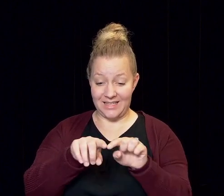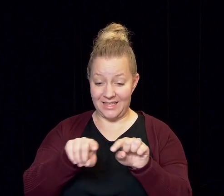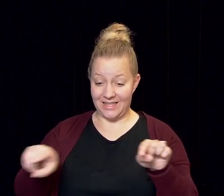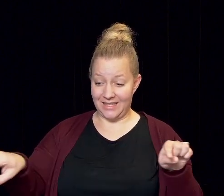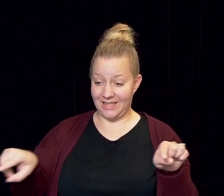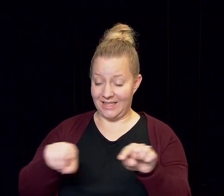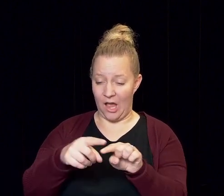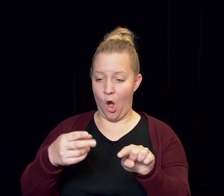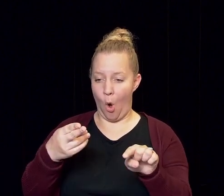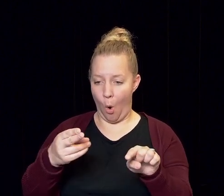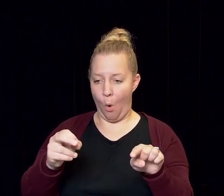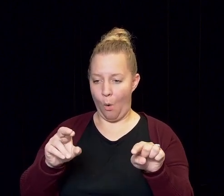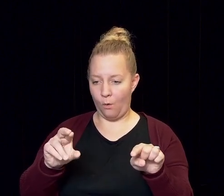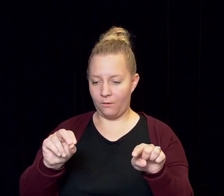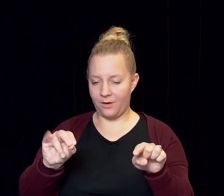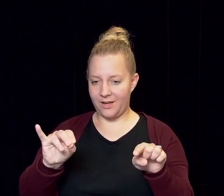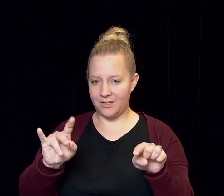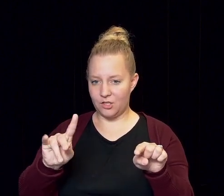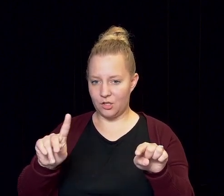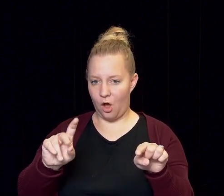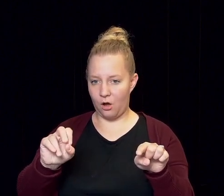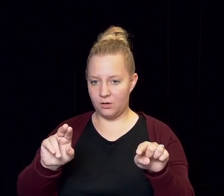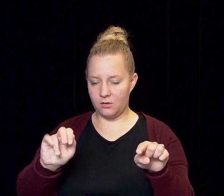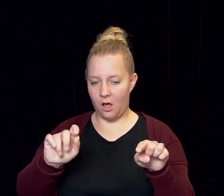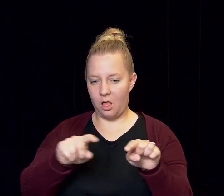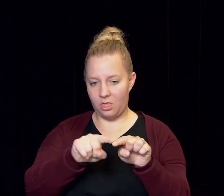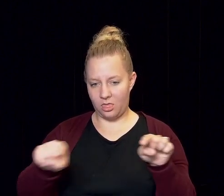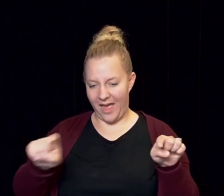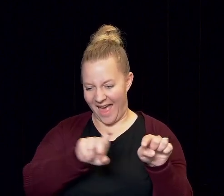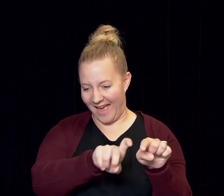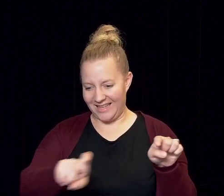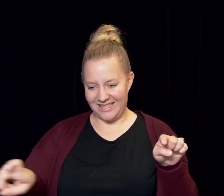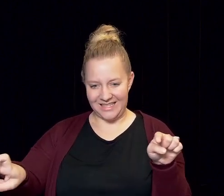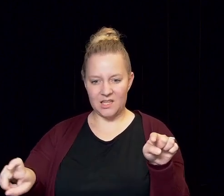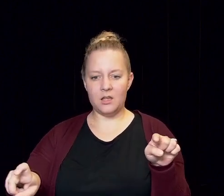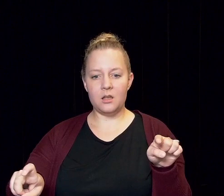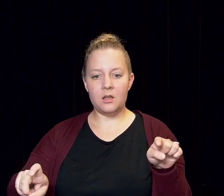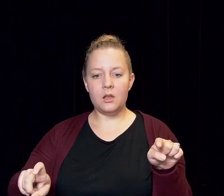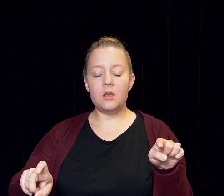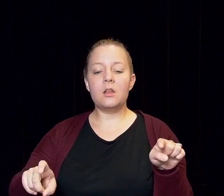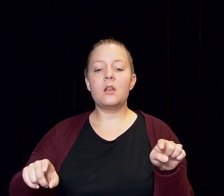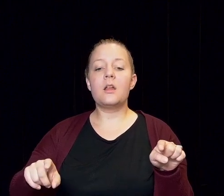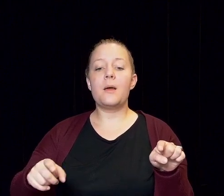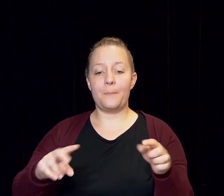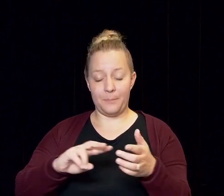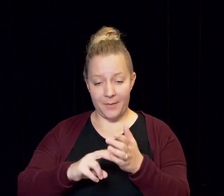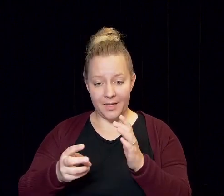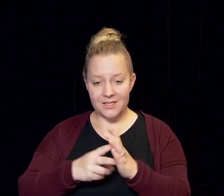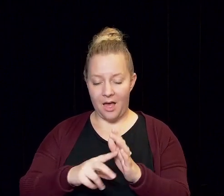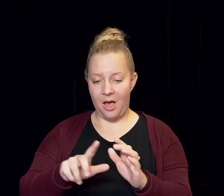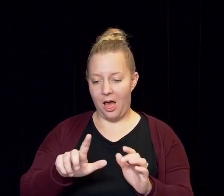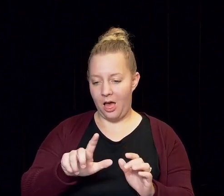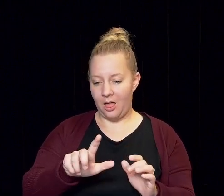to right. And since the x-coordinate is first, it tells us to go left to right first. So right here,